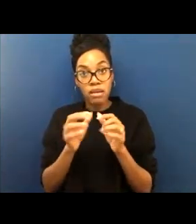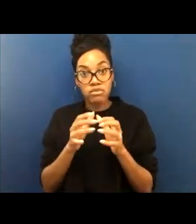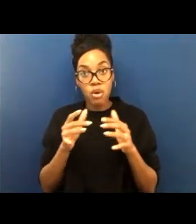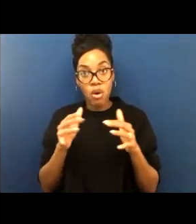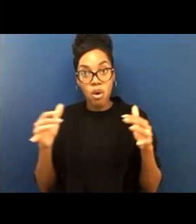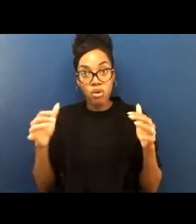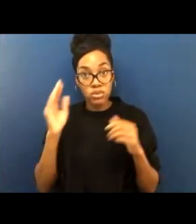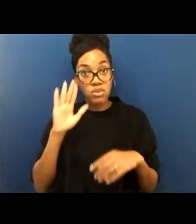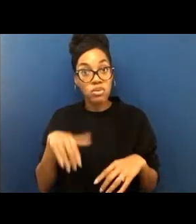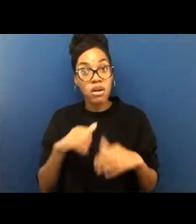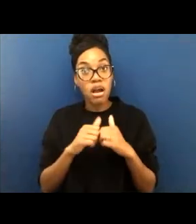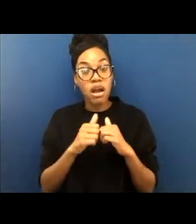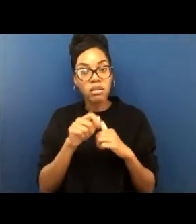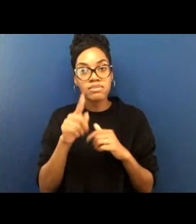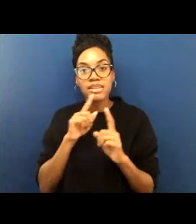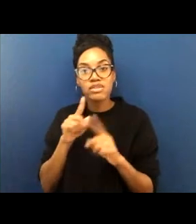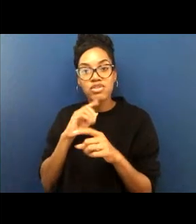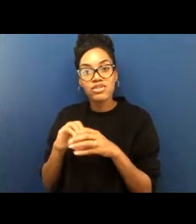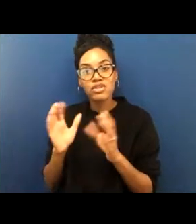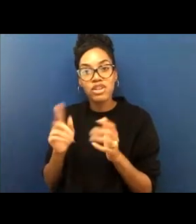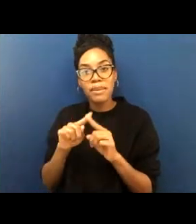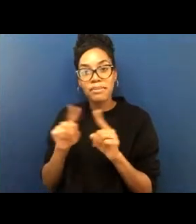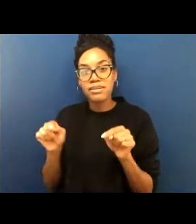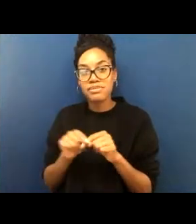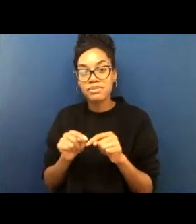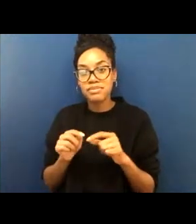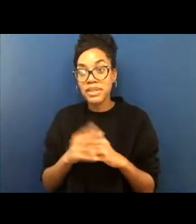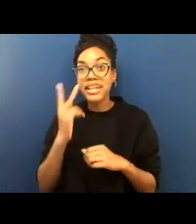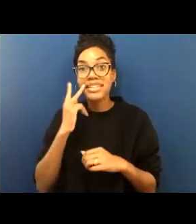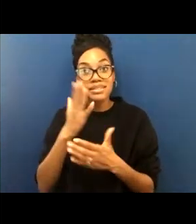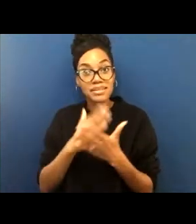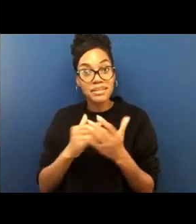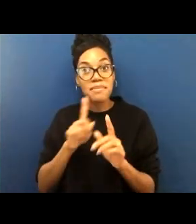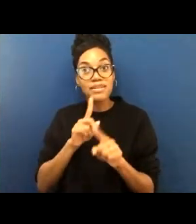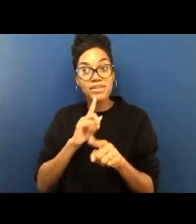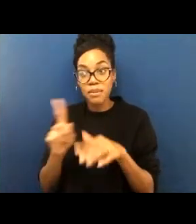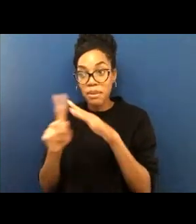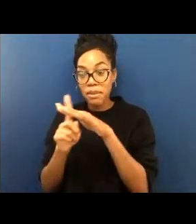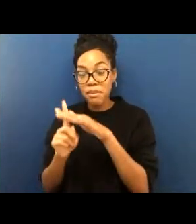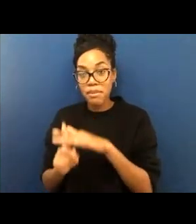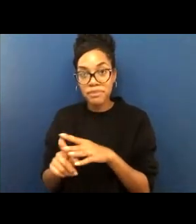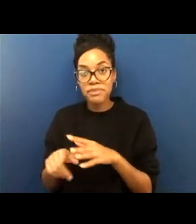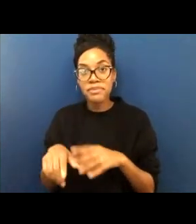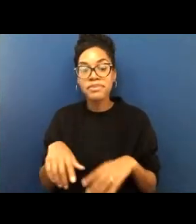We have a couple people already. Theodore had a comment that he really likes